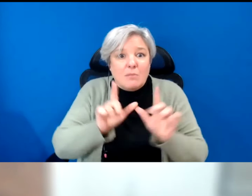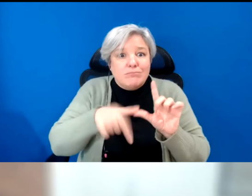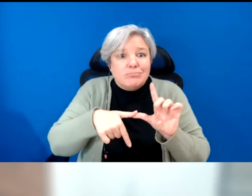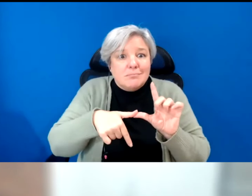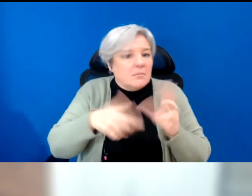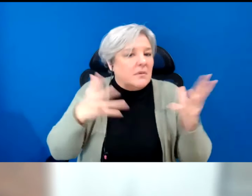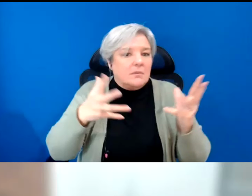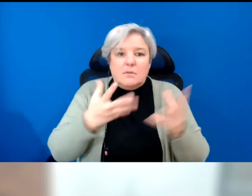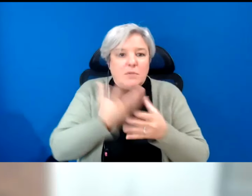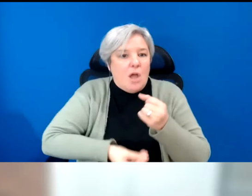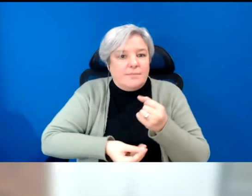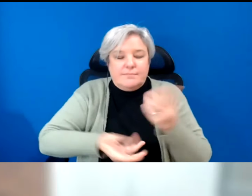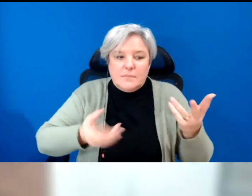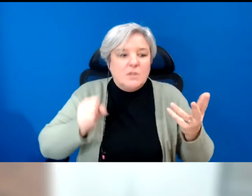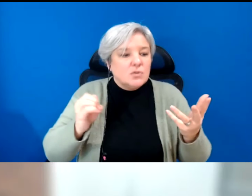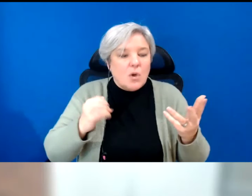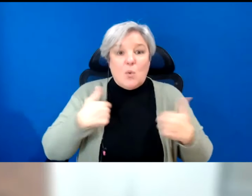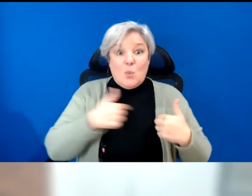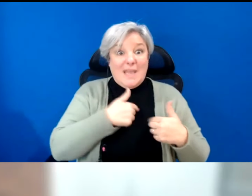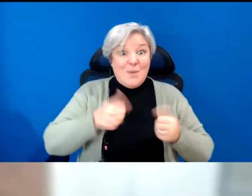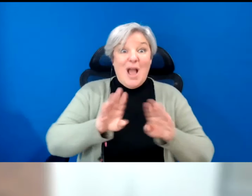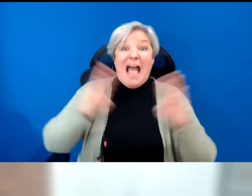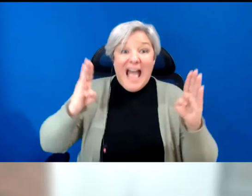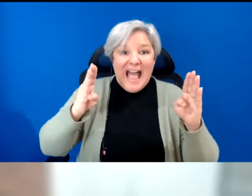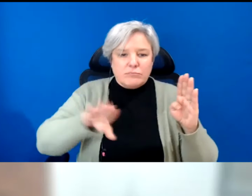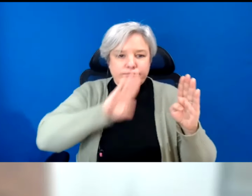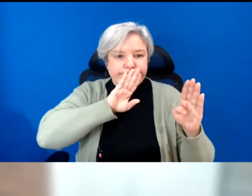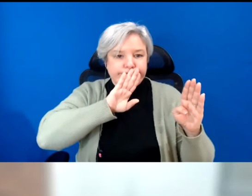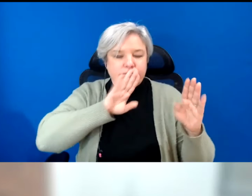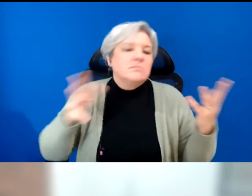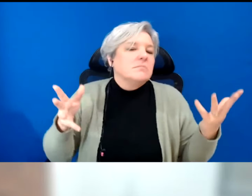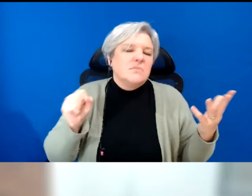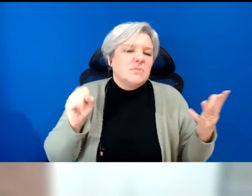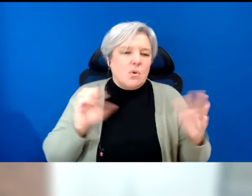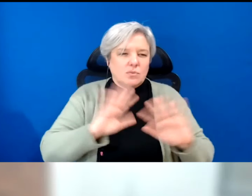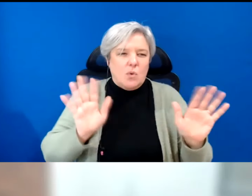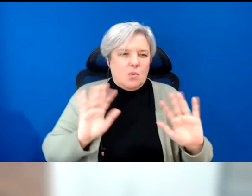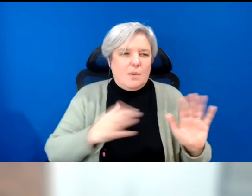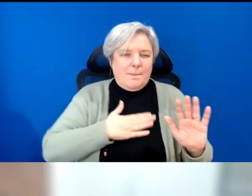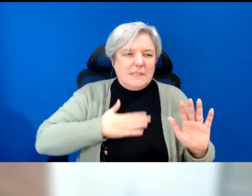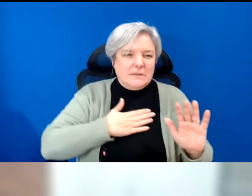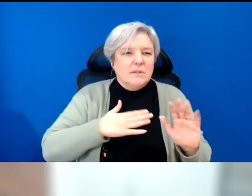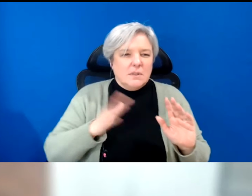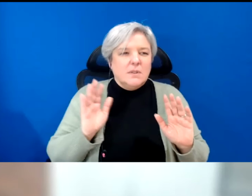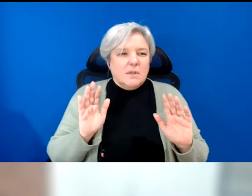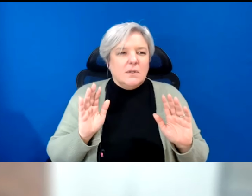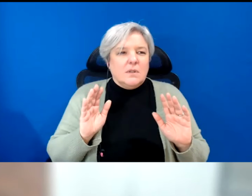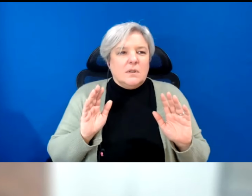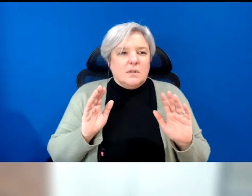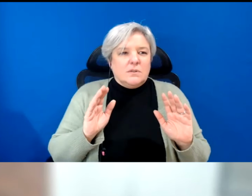And even if we tried to open it, it doesn't work for us. So. So once you do get that, you just go through and and